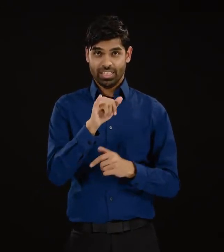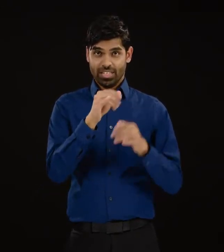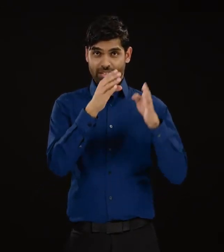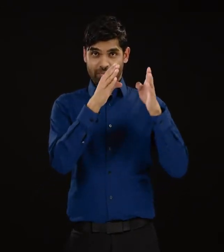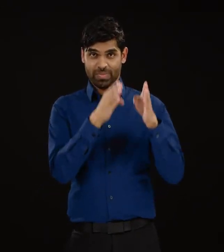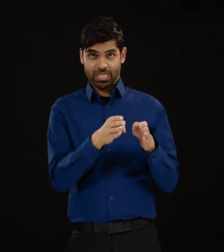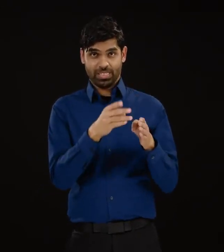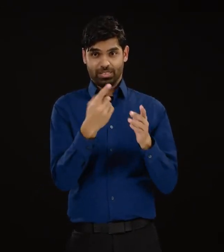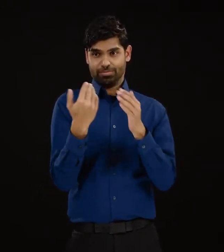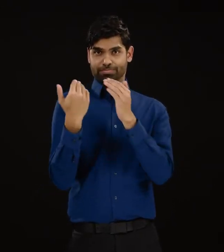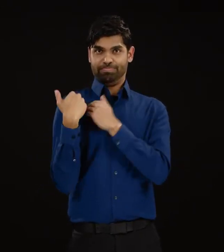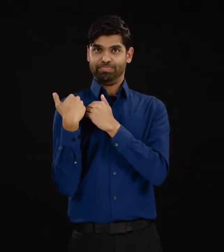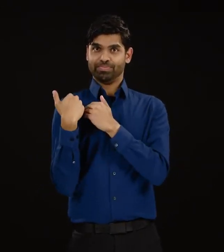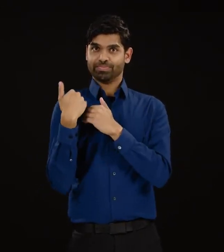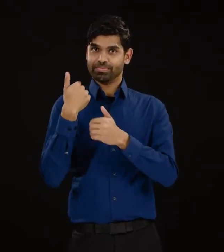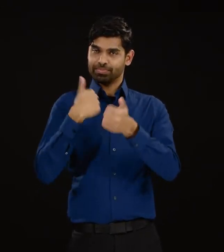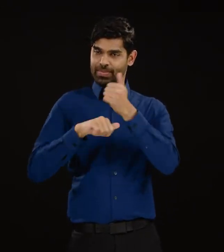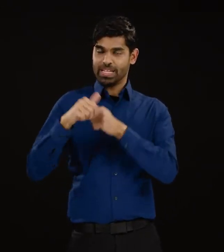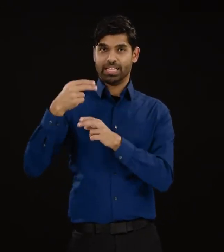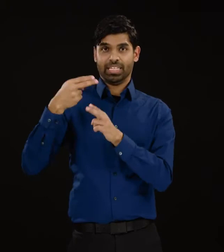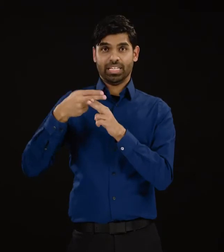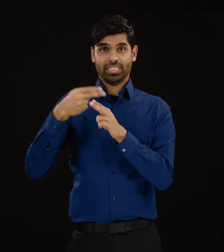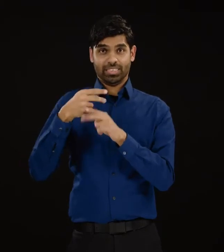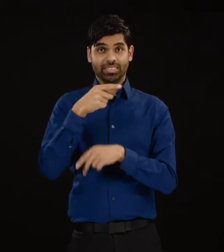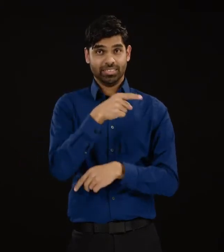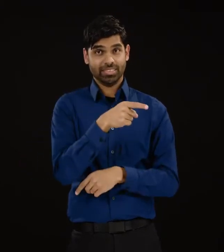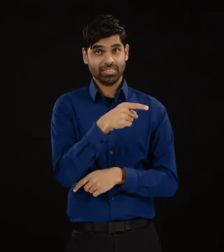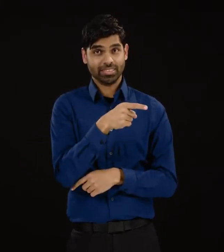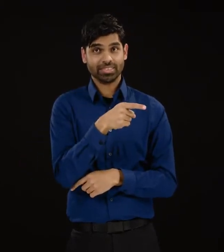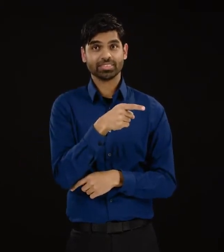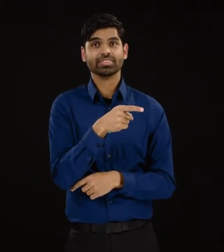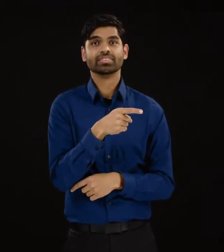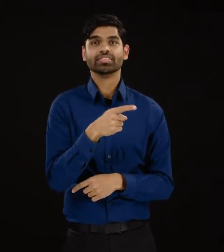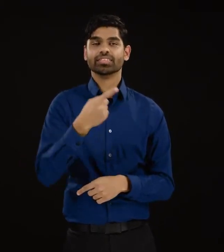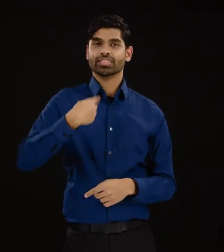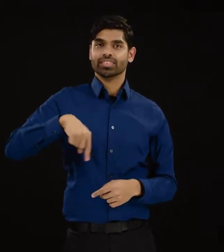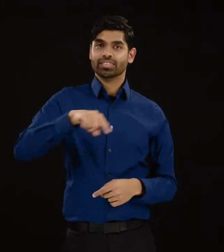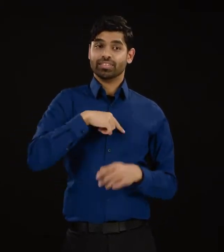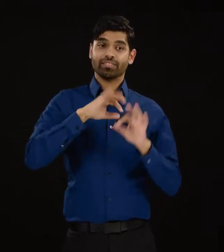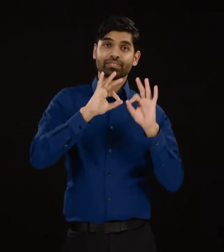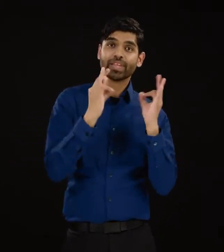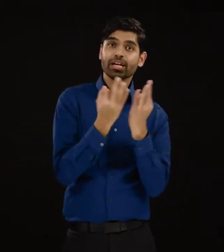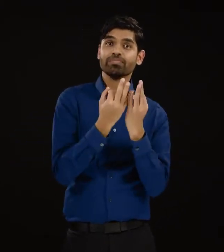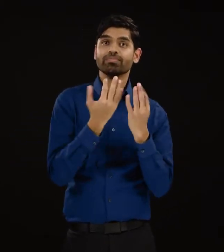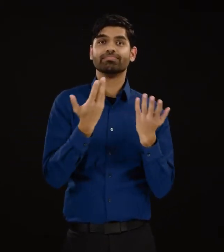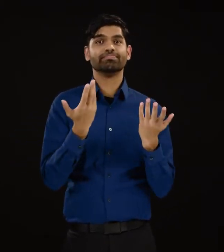and data services in the contract, the price for those services, and the duration of the contract.